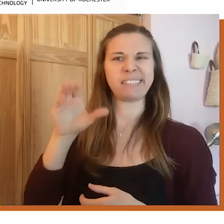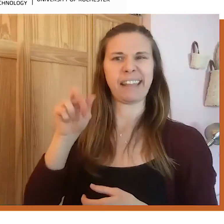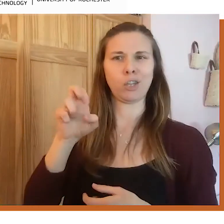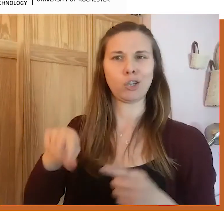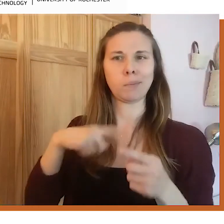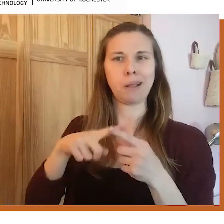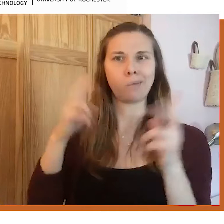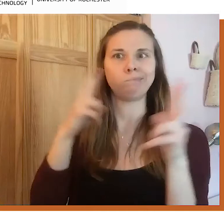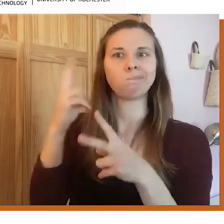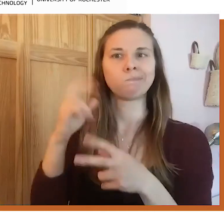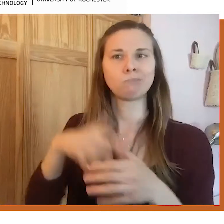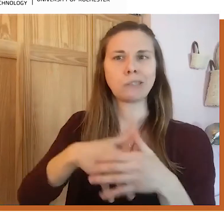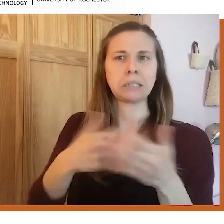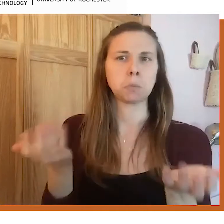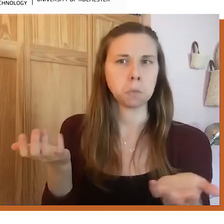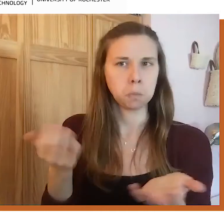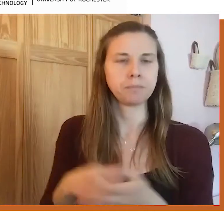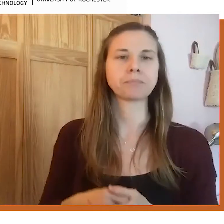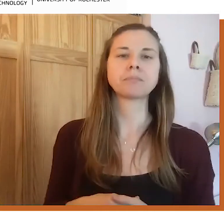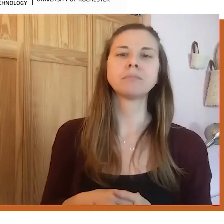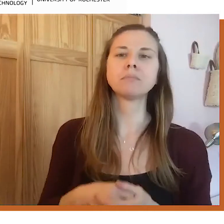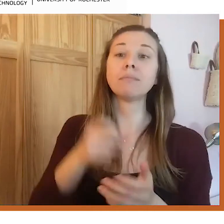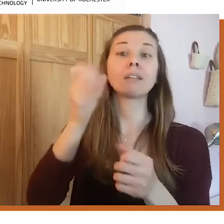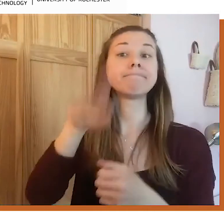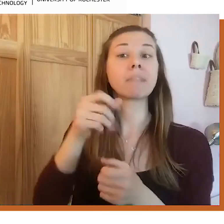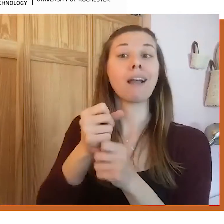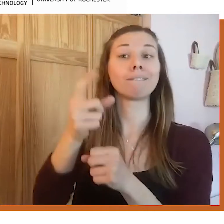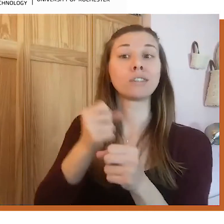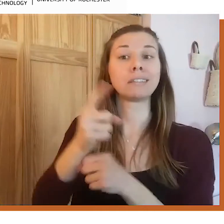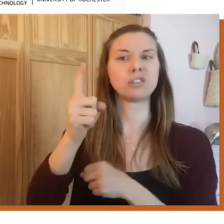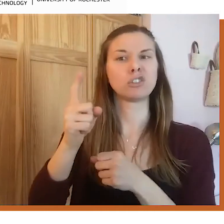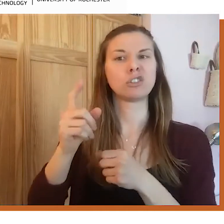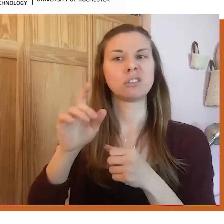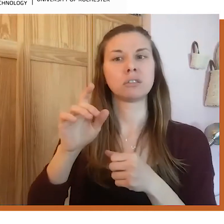so why do we care about unintended pregnancies? First of all, it's important to know